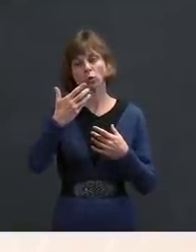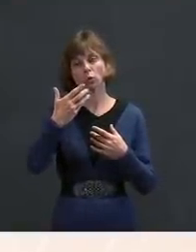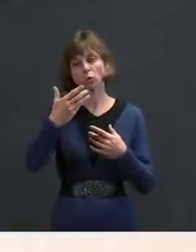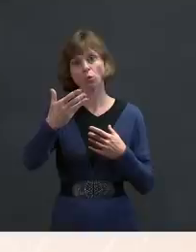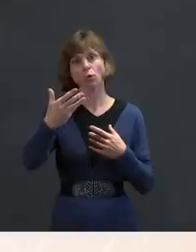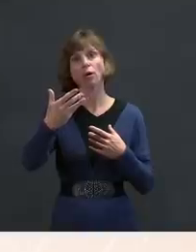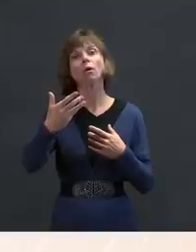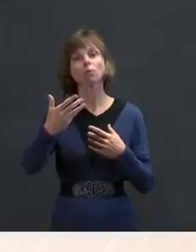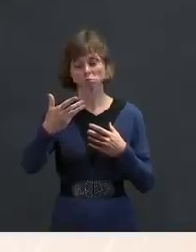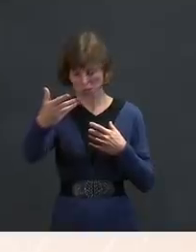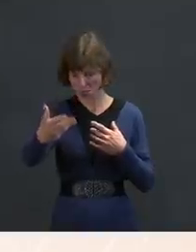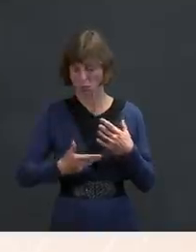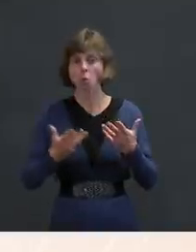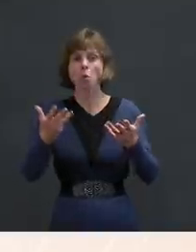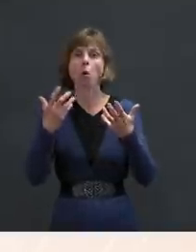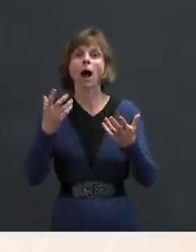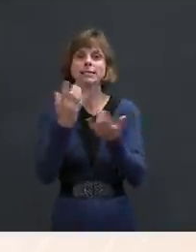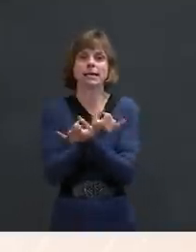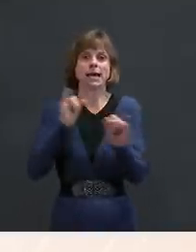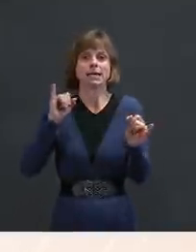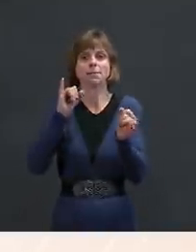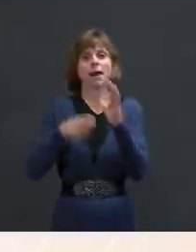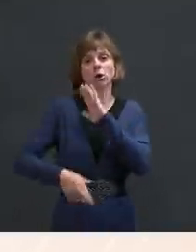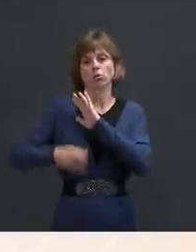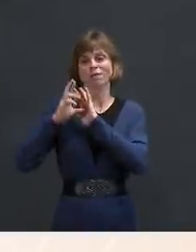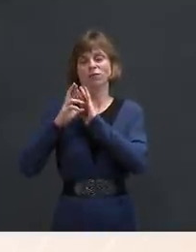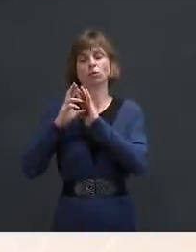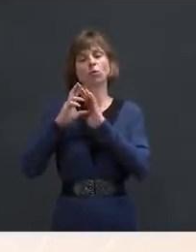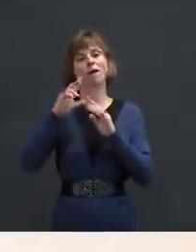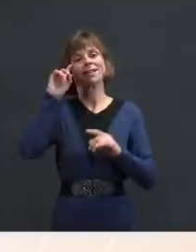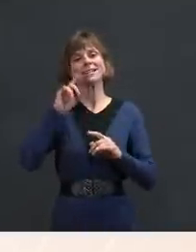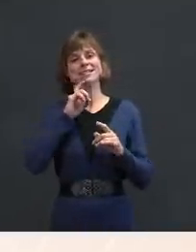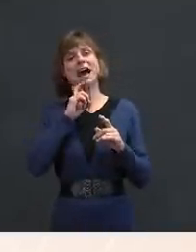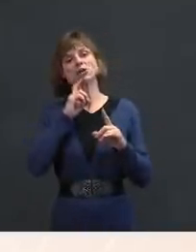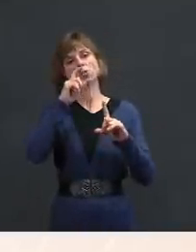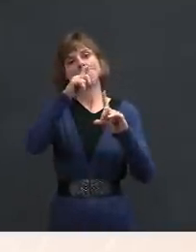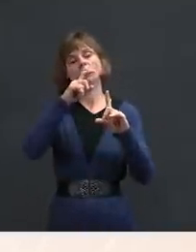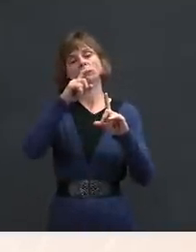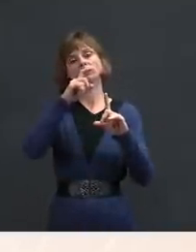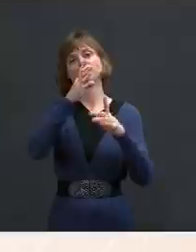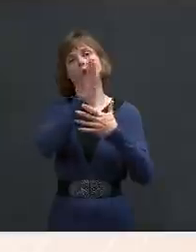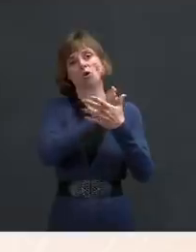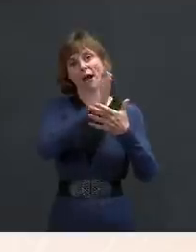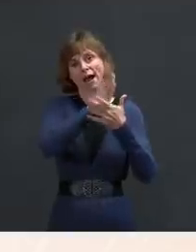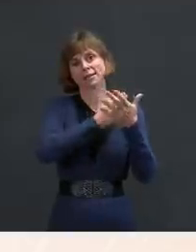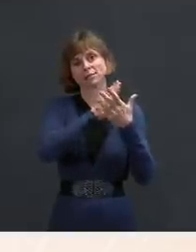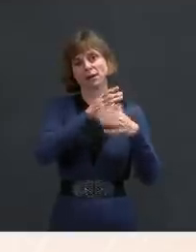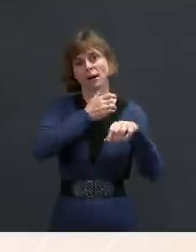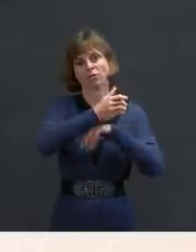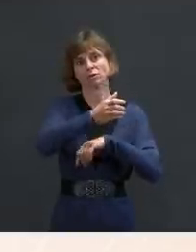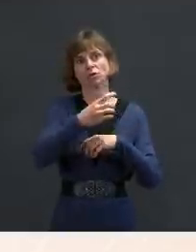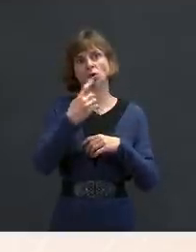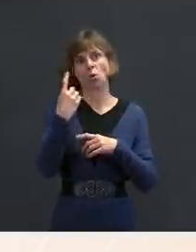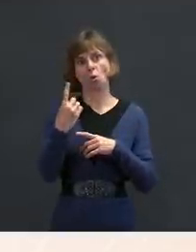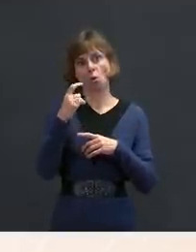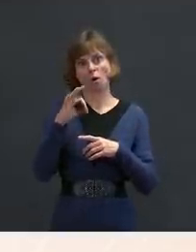of the sexual harassment allegations against him. But one of those aides, 25-year-old Charlotte Bennefitt [sic] -- Bennett, rather --